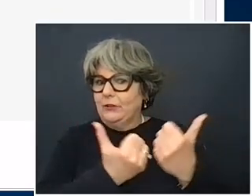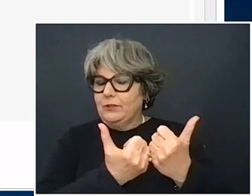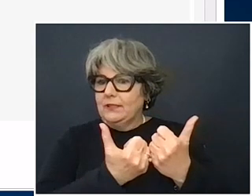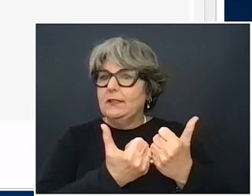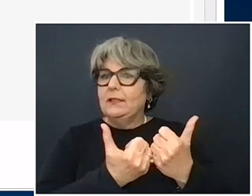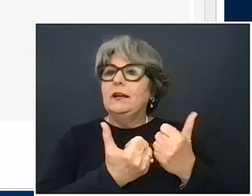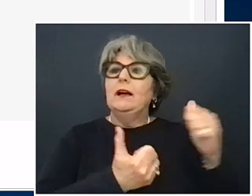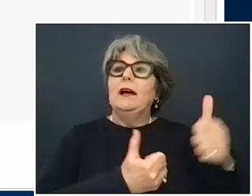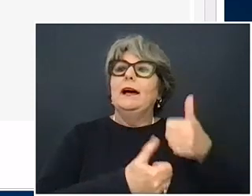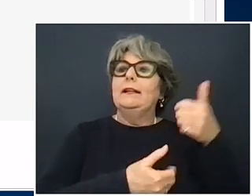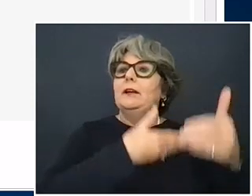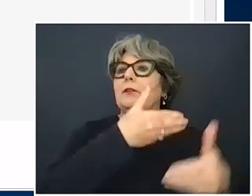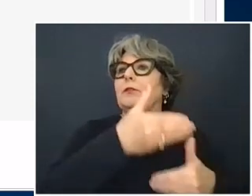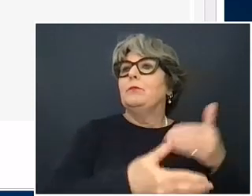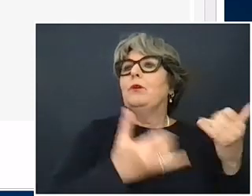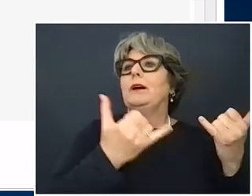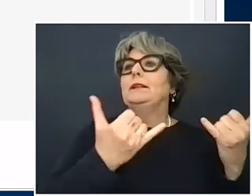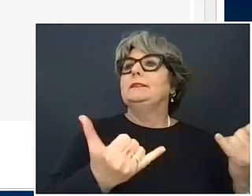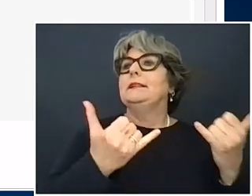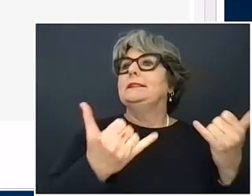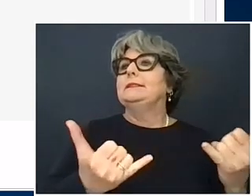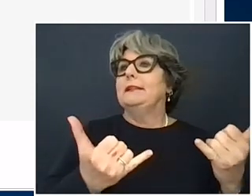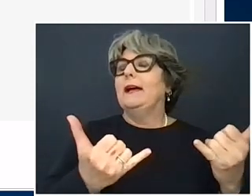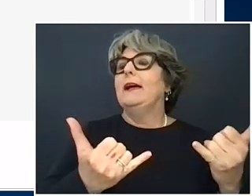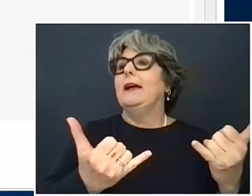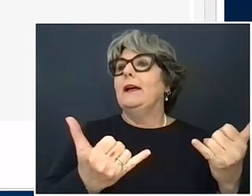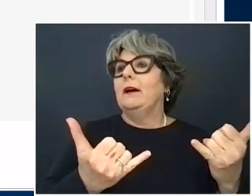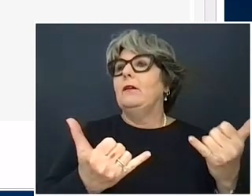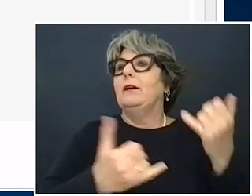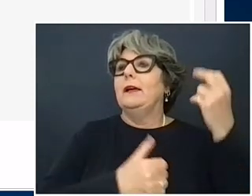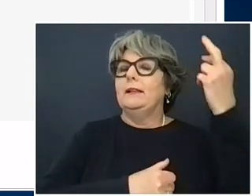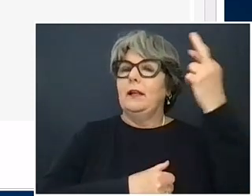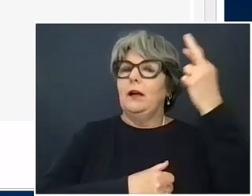in our reasonable cause determinations.